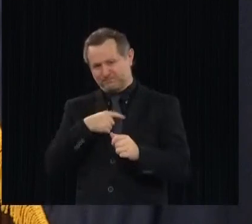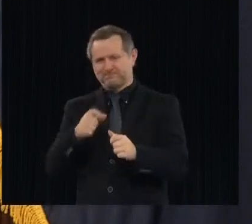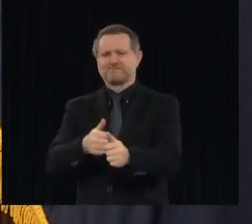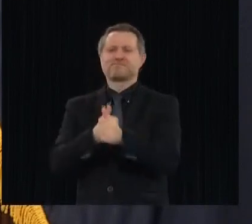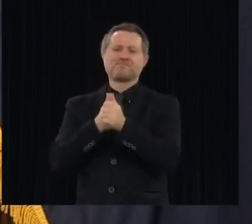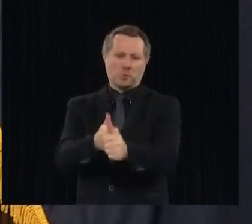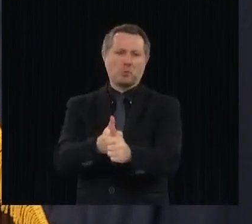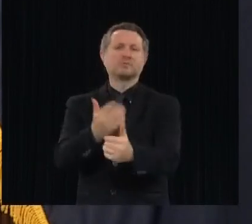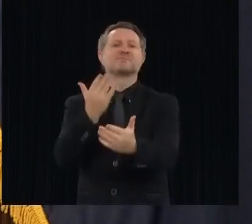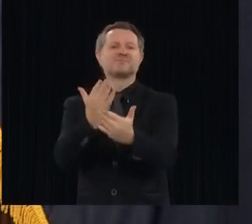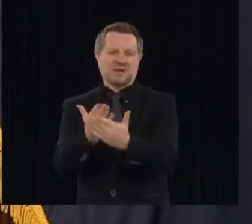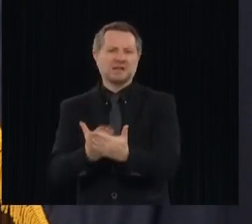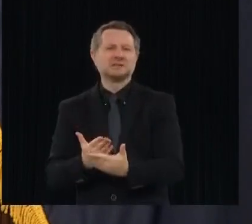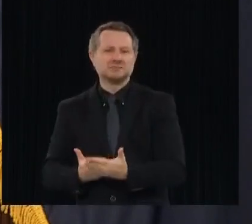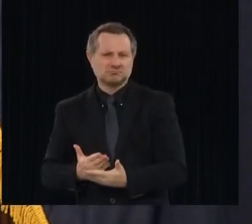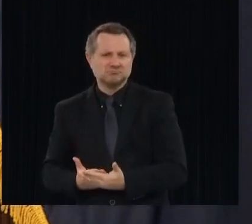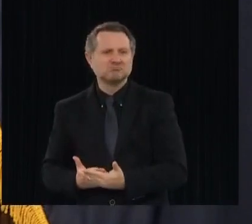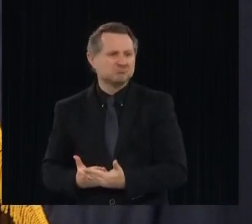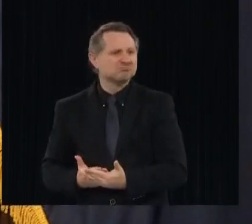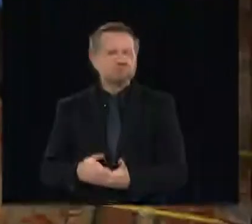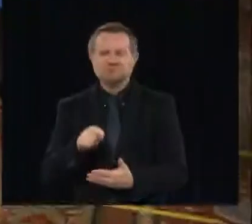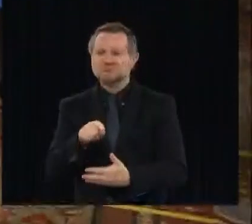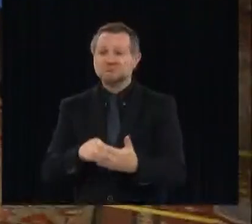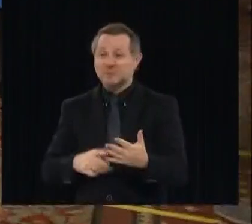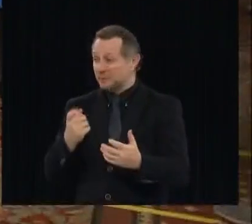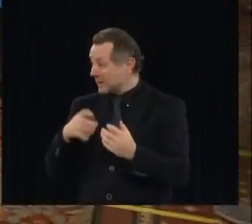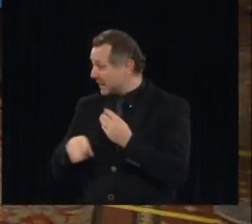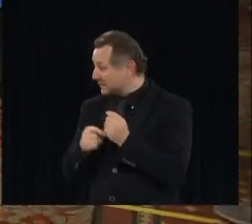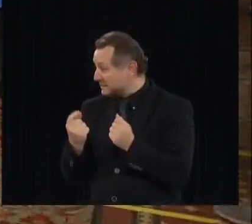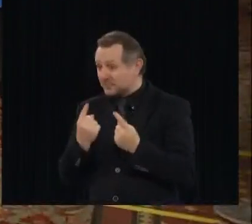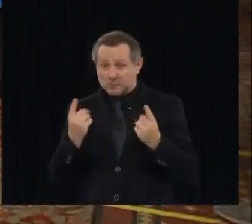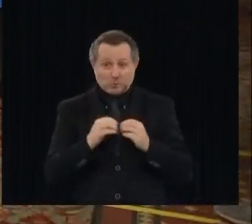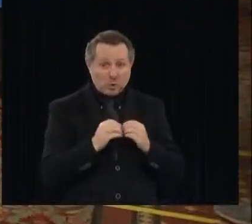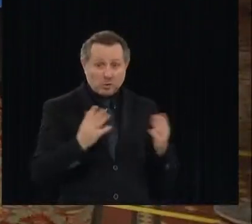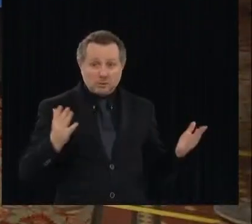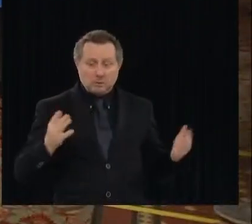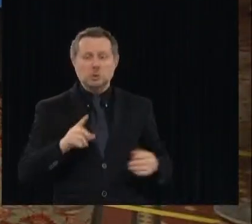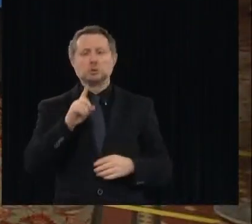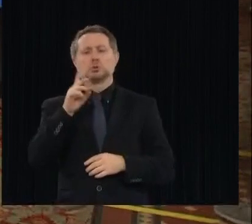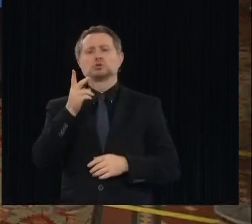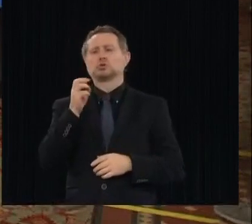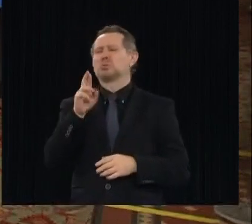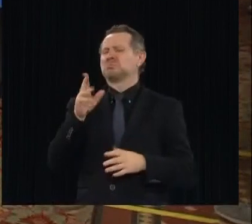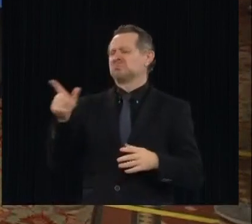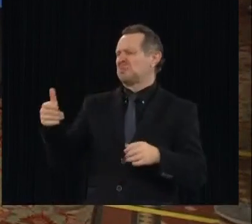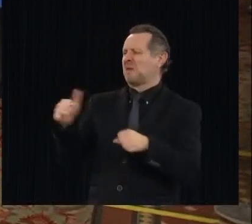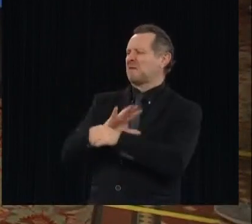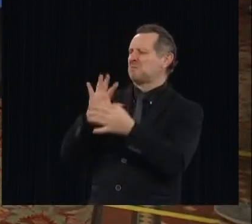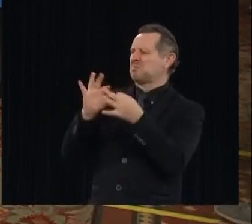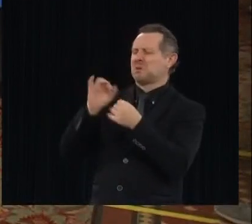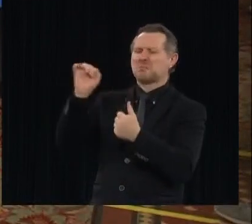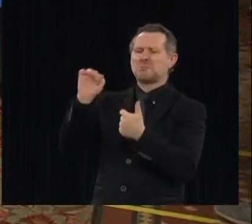BE A HEART DISEASE ISSUE. THAT'S A DIFFERENT SET OF FACTS. RIGHT?